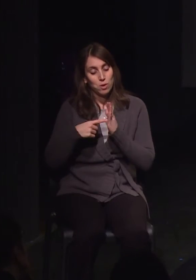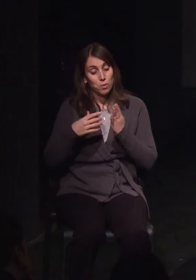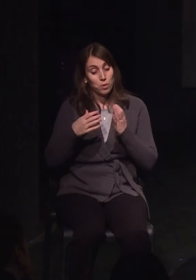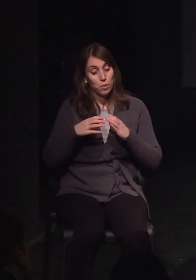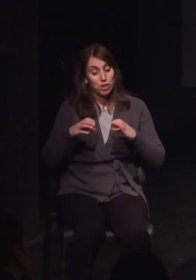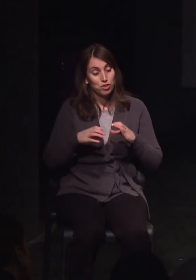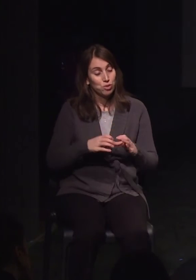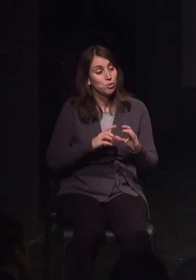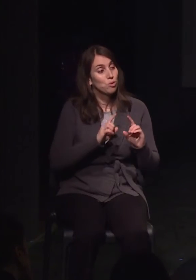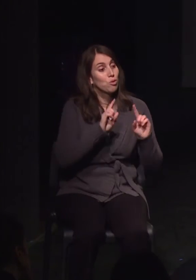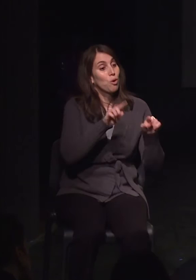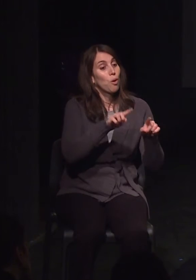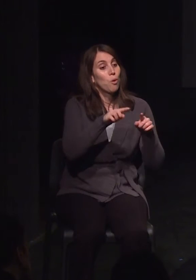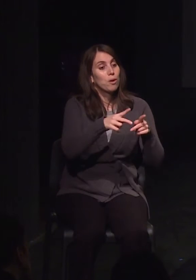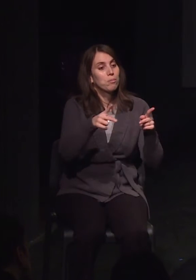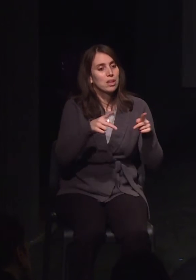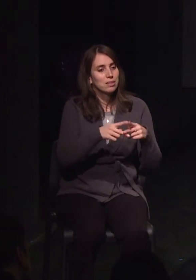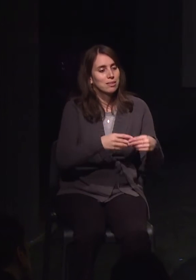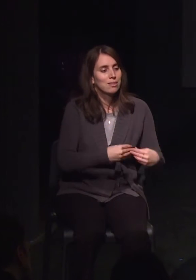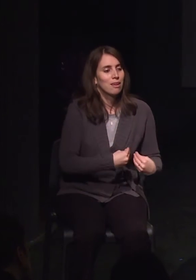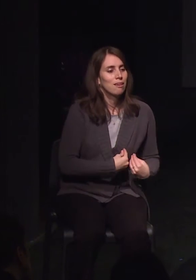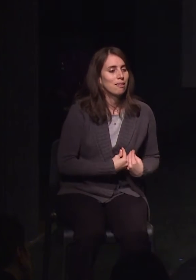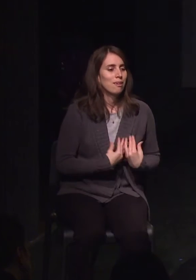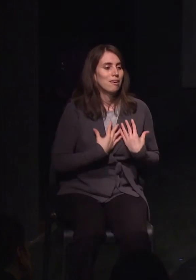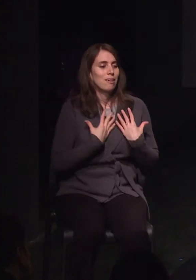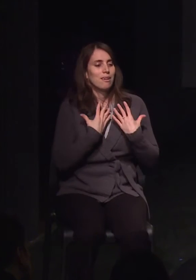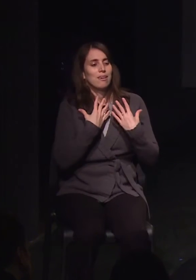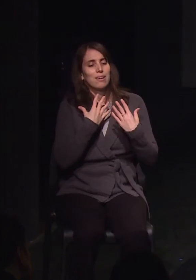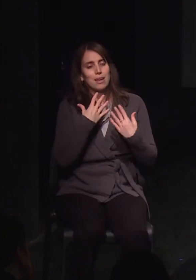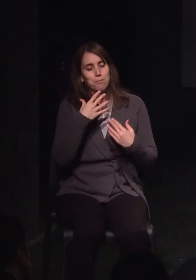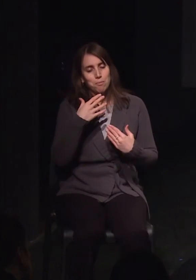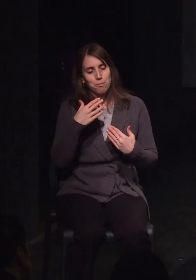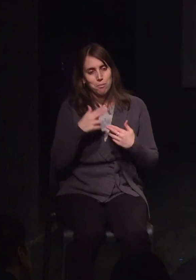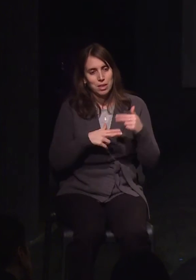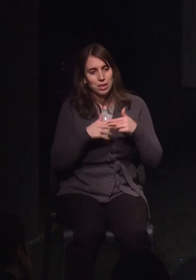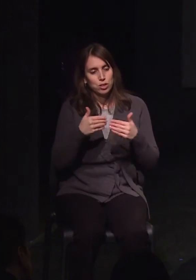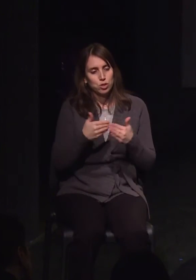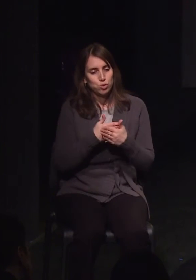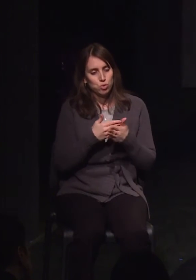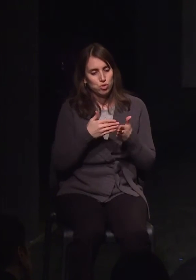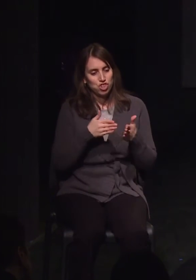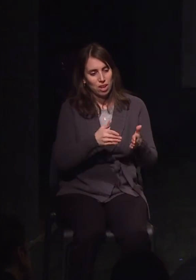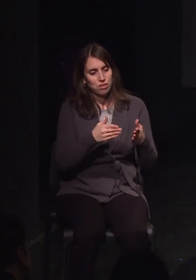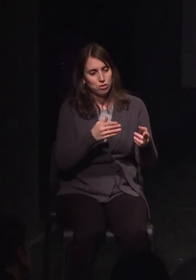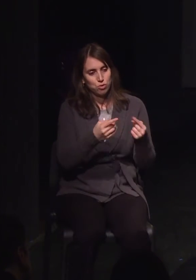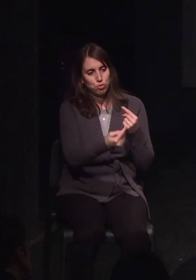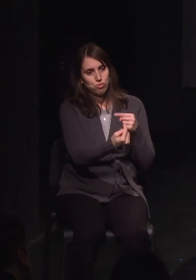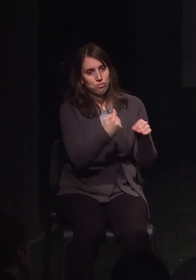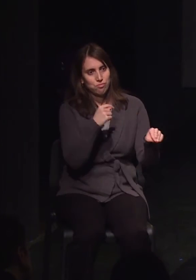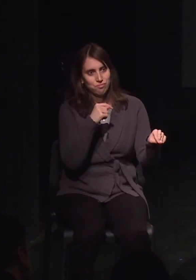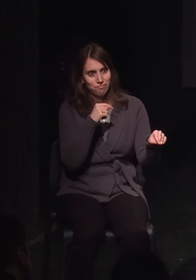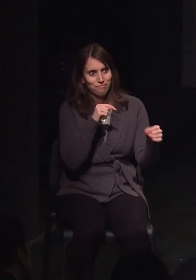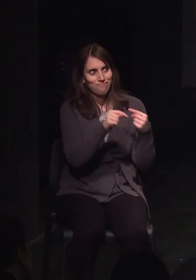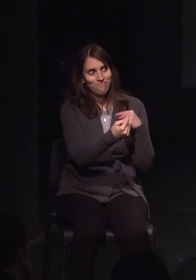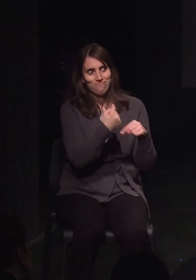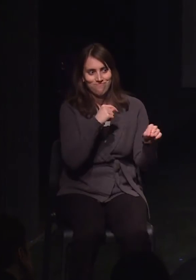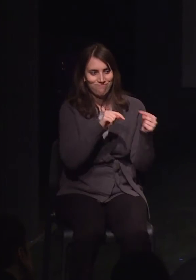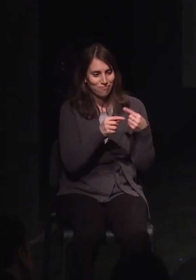that give us the energy and build new channels to give back because now more than ever, we need that.